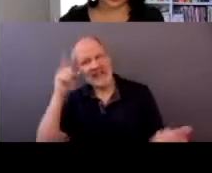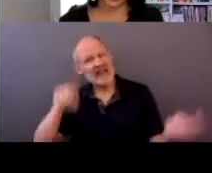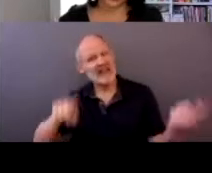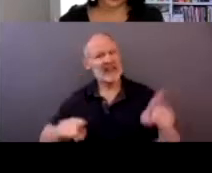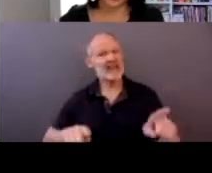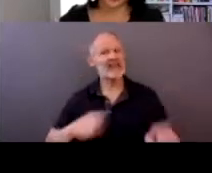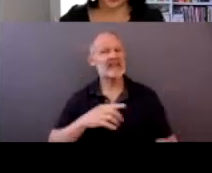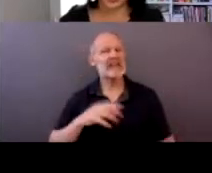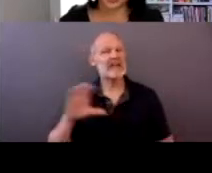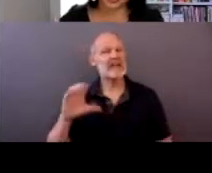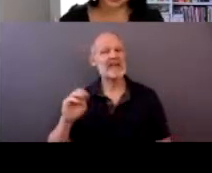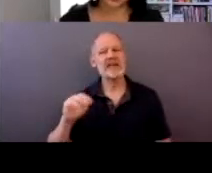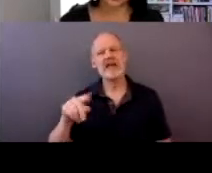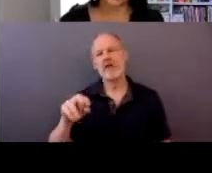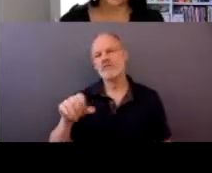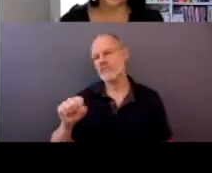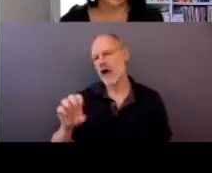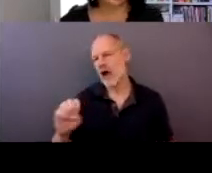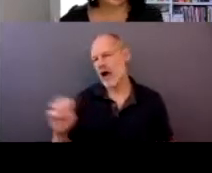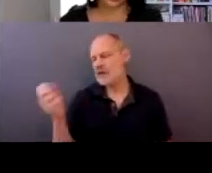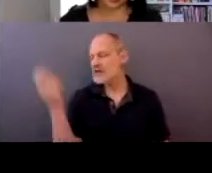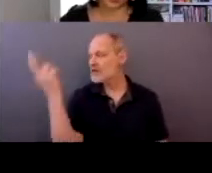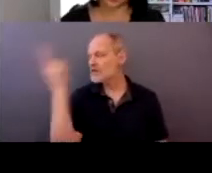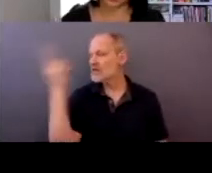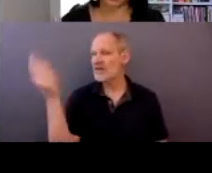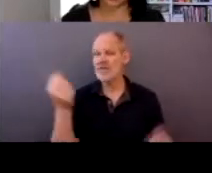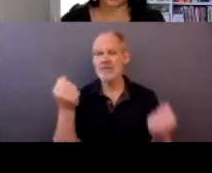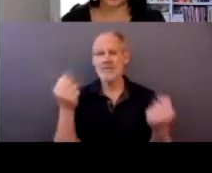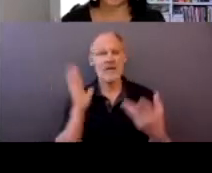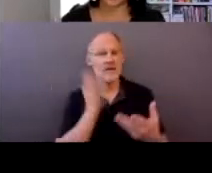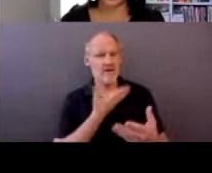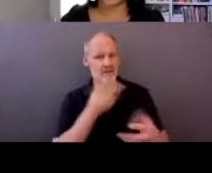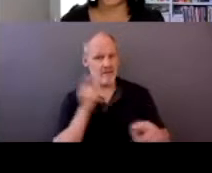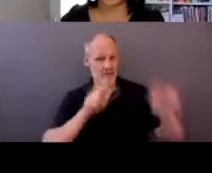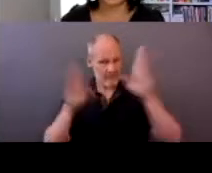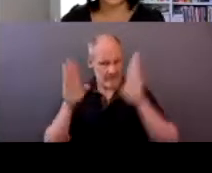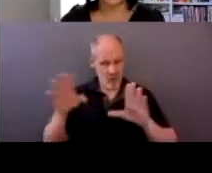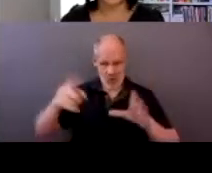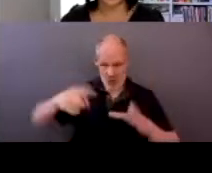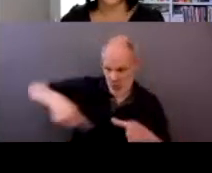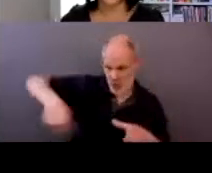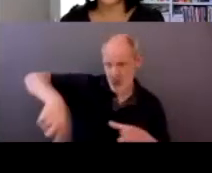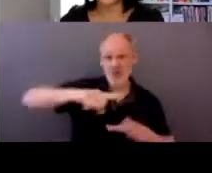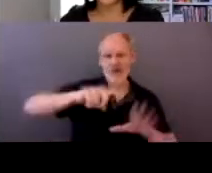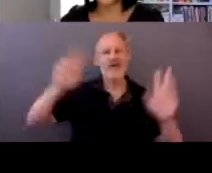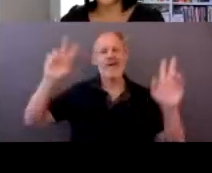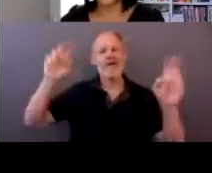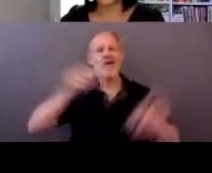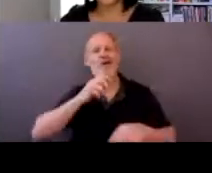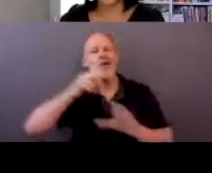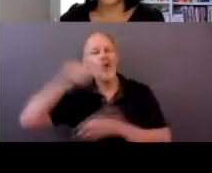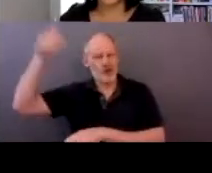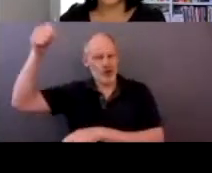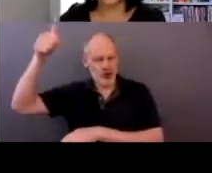audience wanting to come through and see work that we do at the Frye Art Museum.